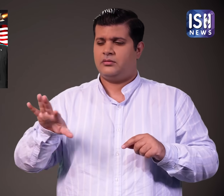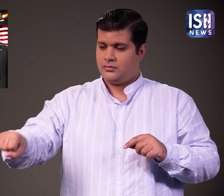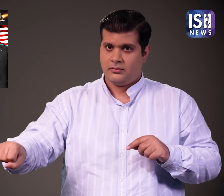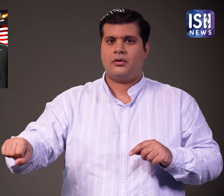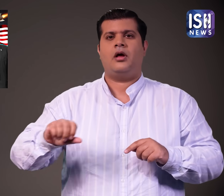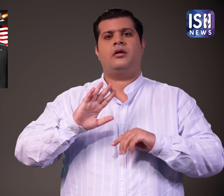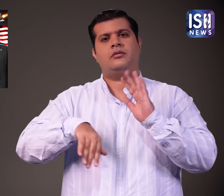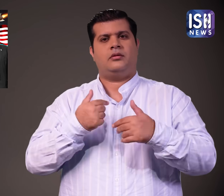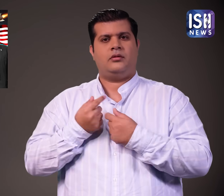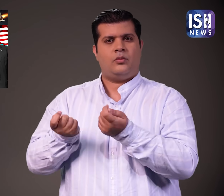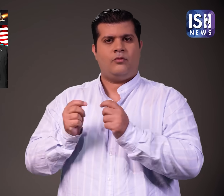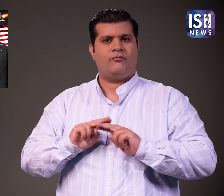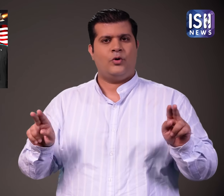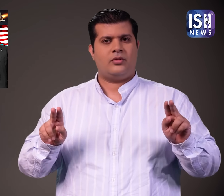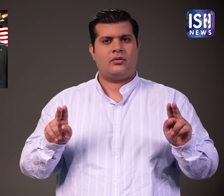Trump believes that making Mexico a U.S. state would remove those taxes and give full control.